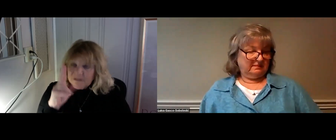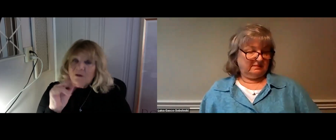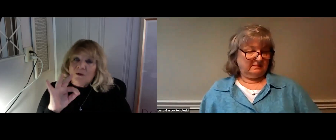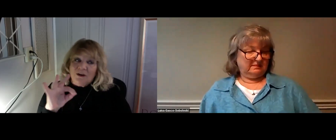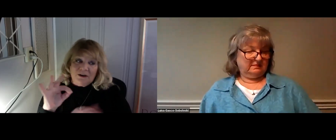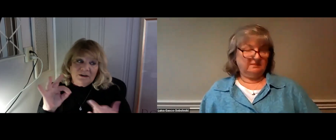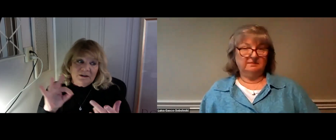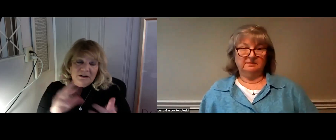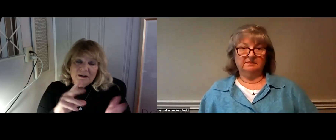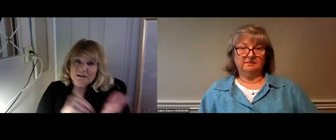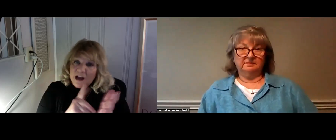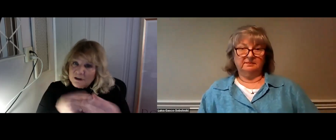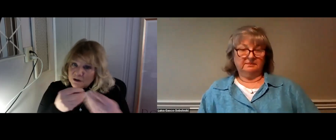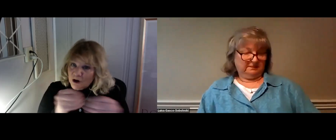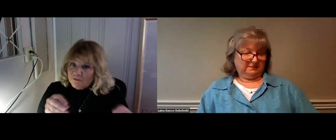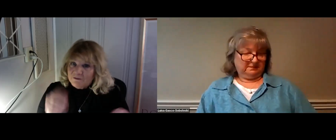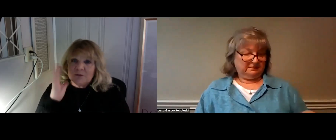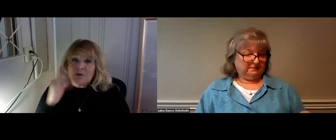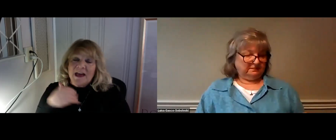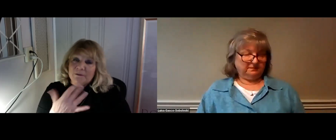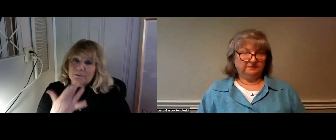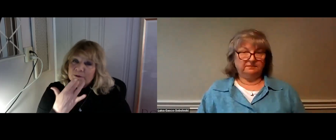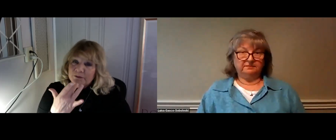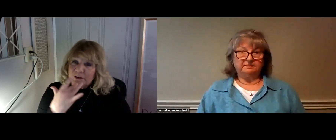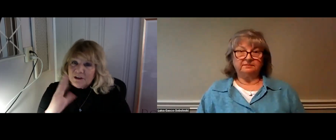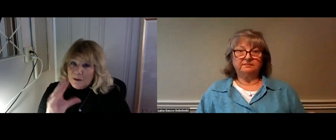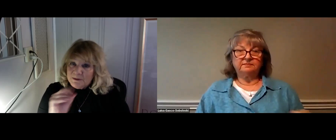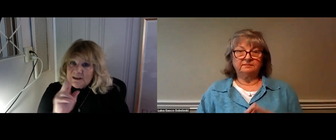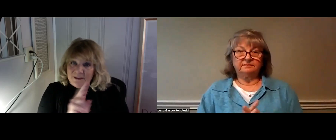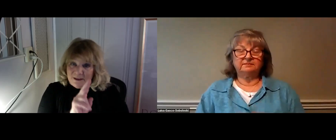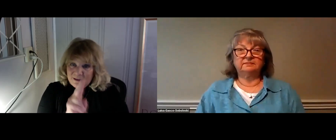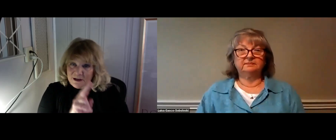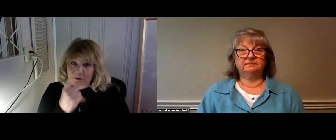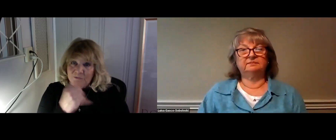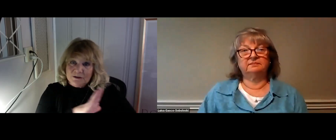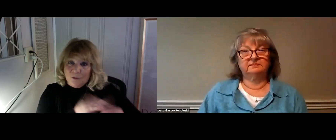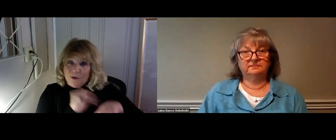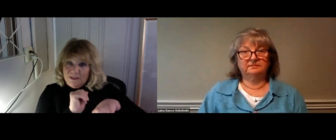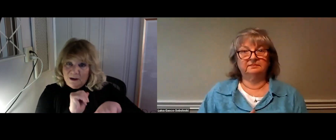or doctor's office will have a preferred company that they use where they call